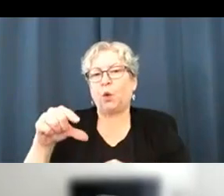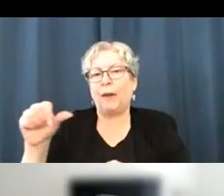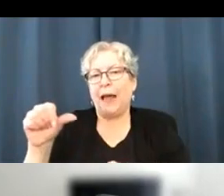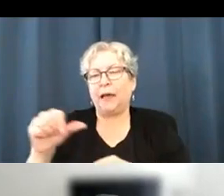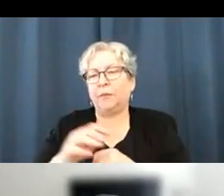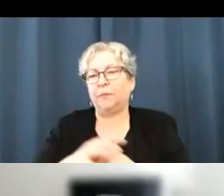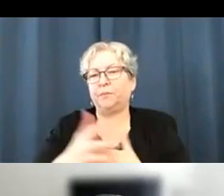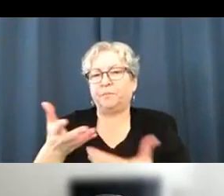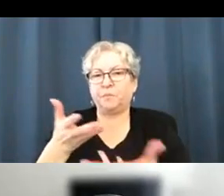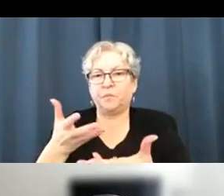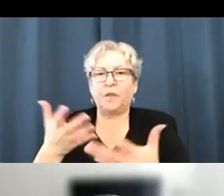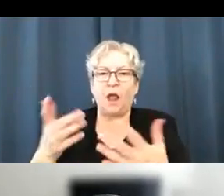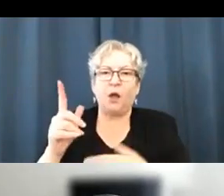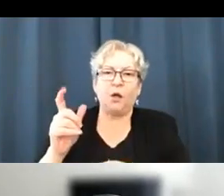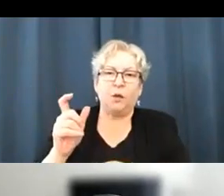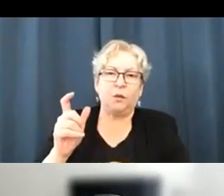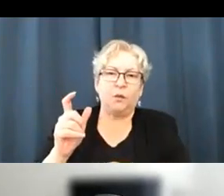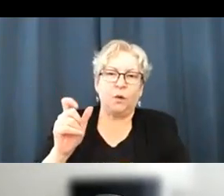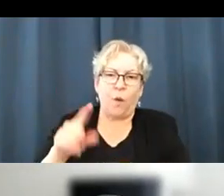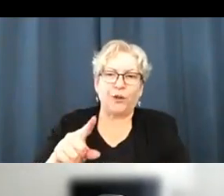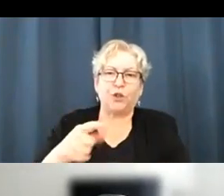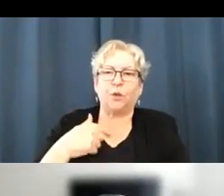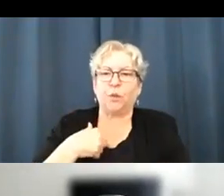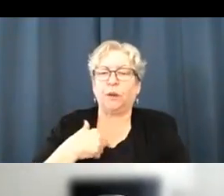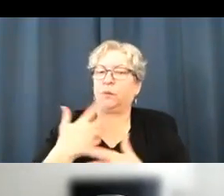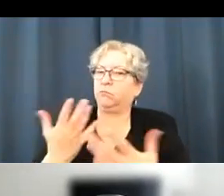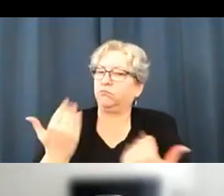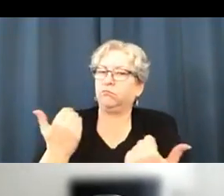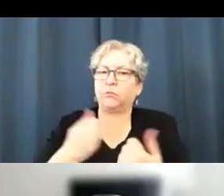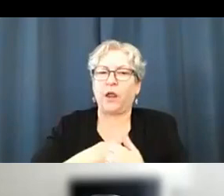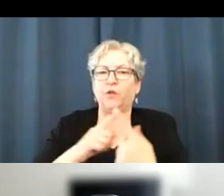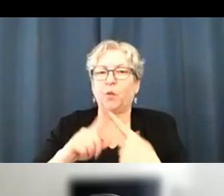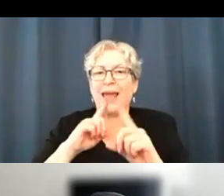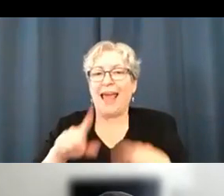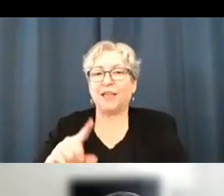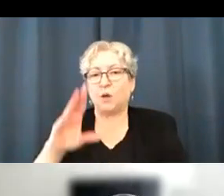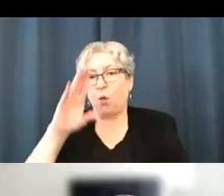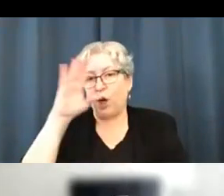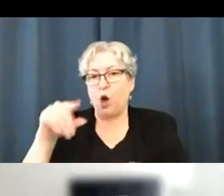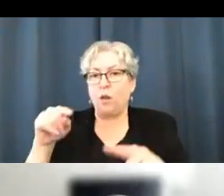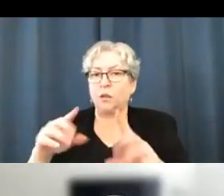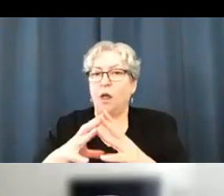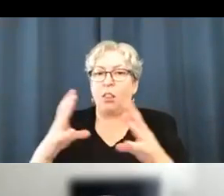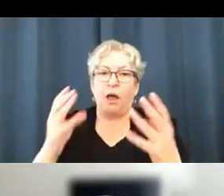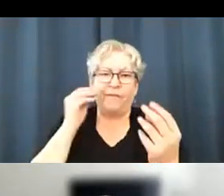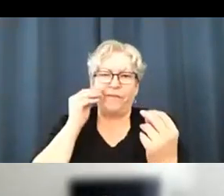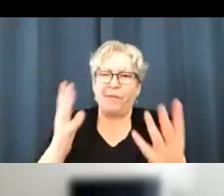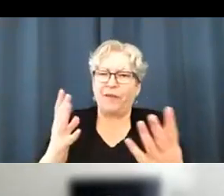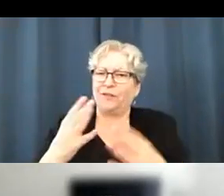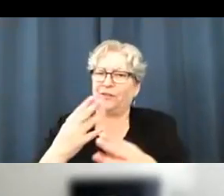It's lot of questions. We'd love to answer them. We know that this is so much content and so little time.